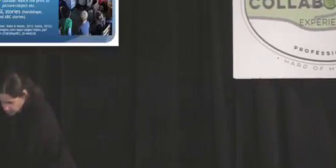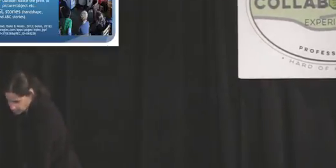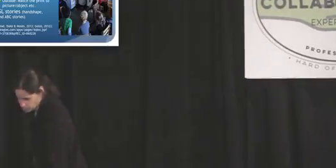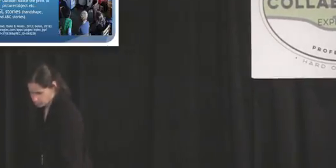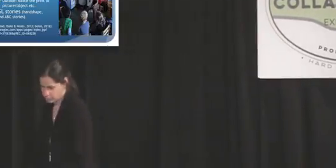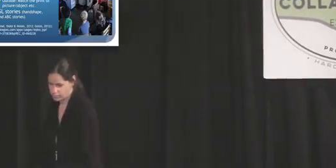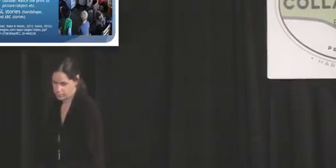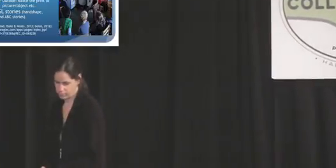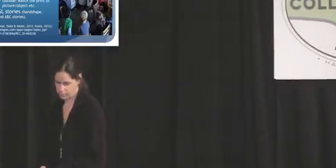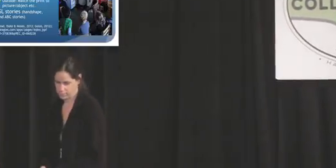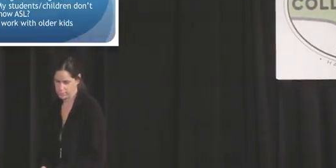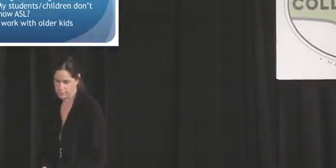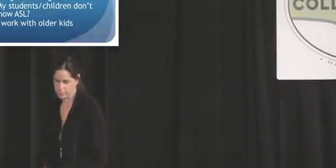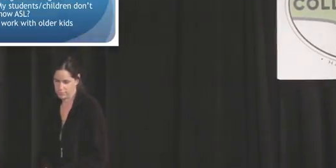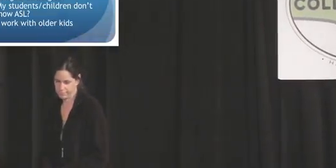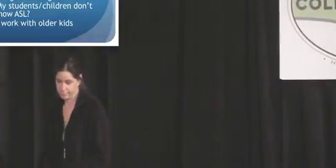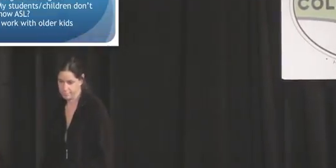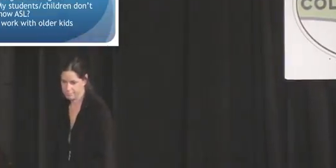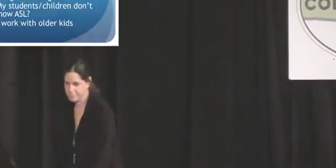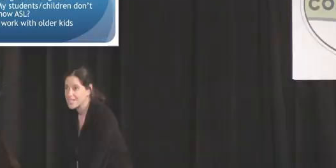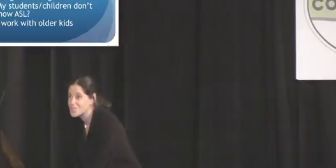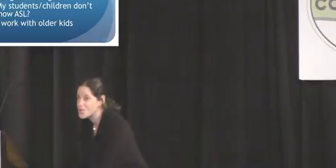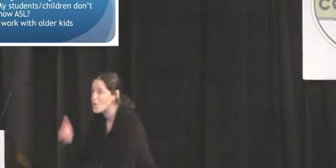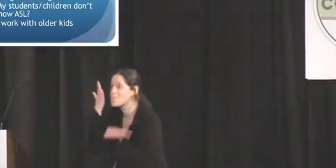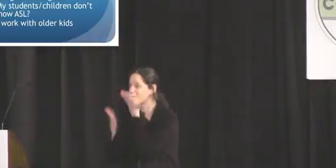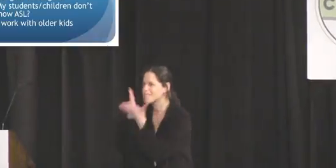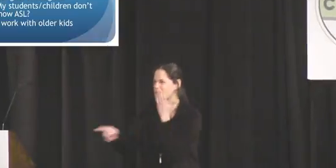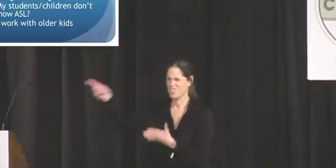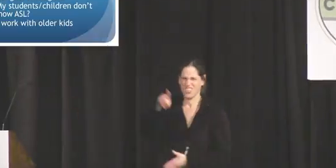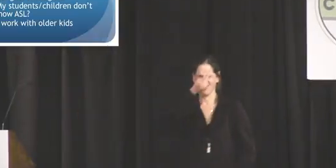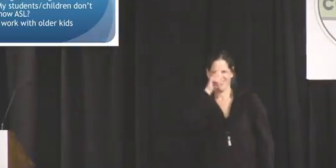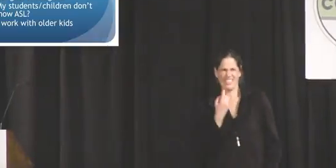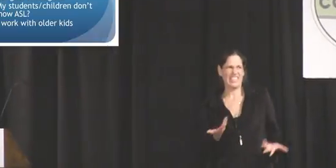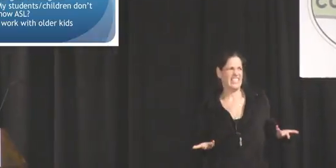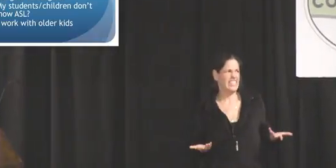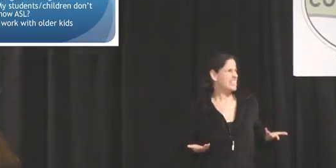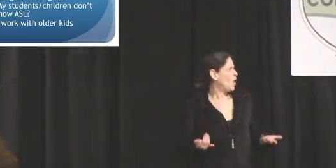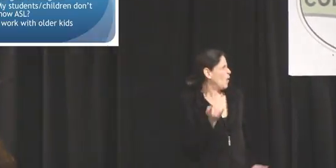And that has to happen daily. What if you're going,